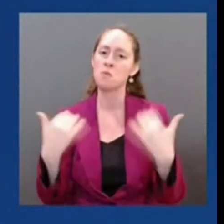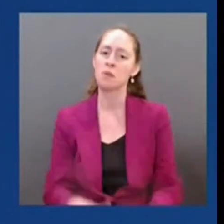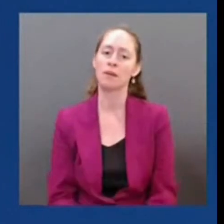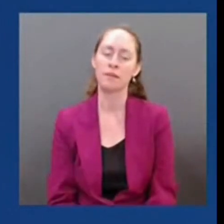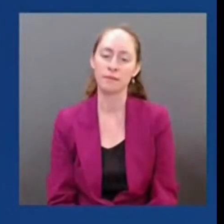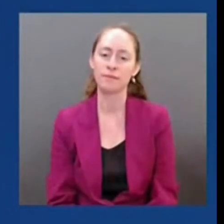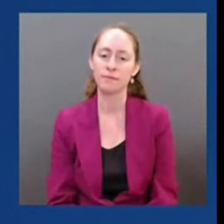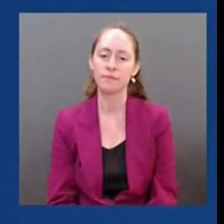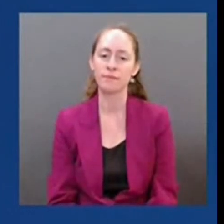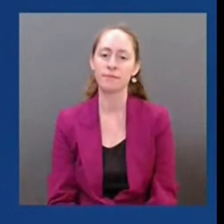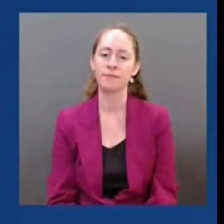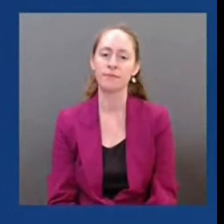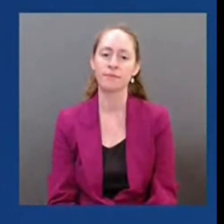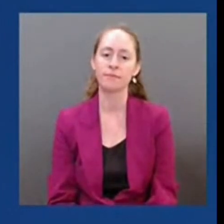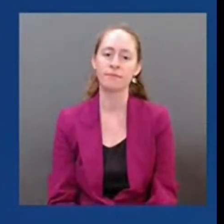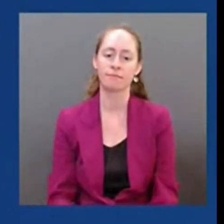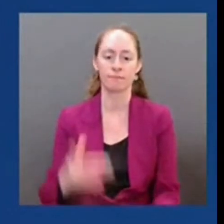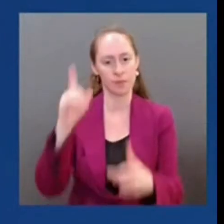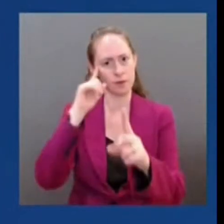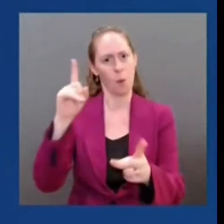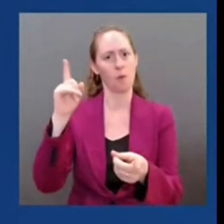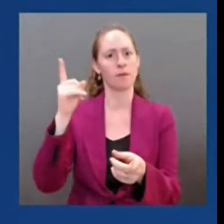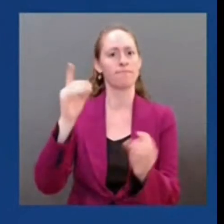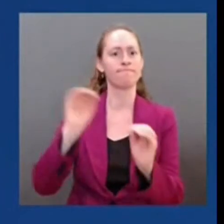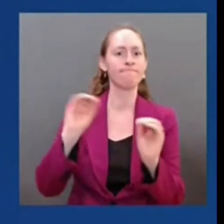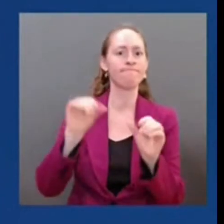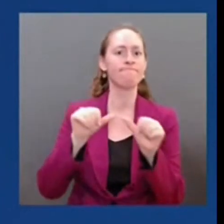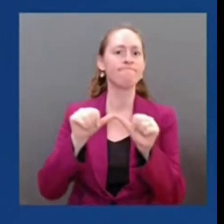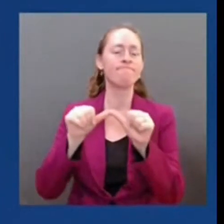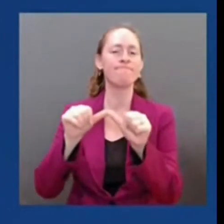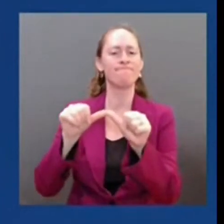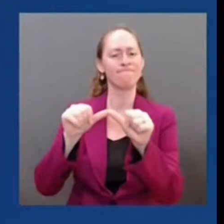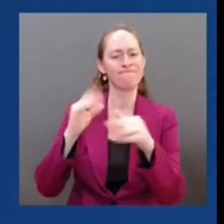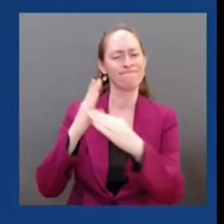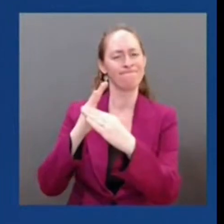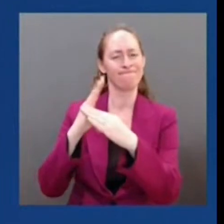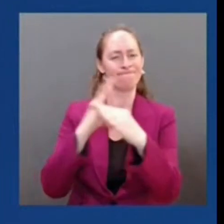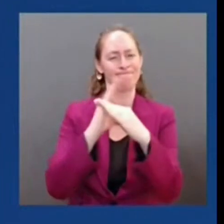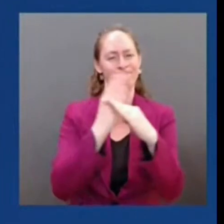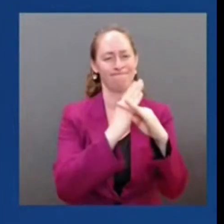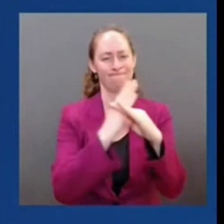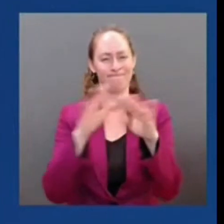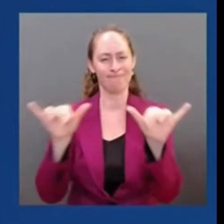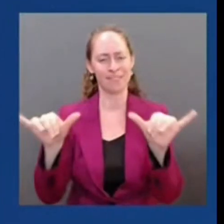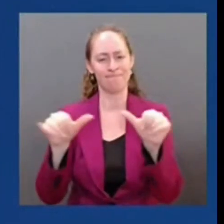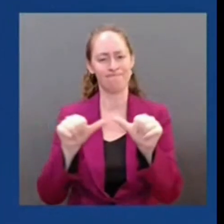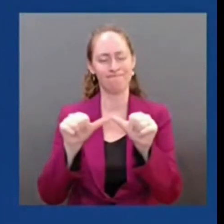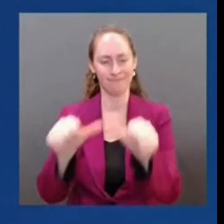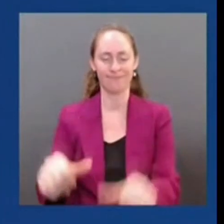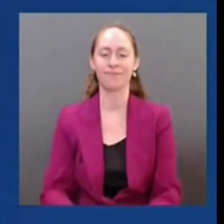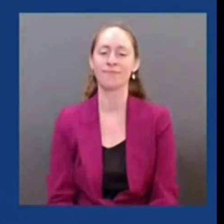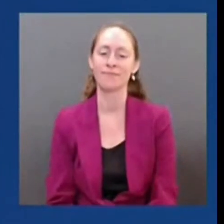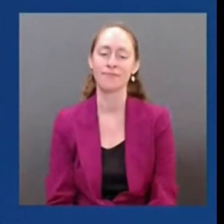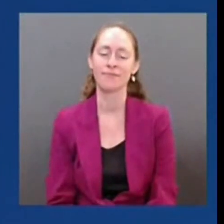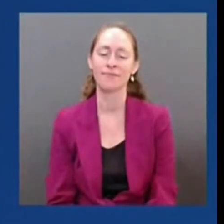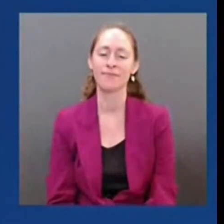AND WE HAVE TO KEEP USING THAT AS THE VIRUS EVOLVES AND CONTINUES TO DO AT IT IS DOING.